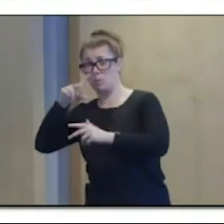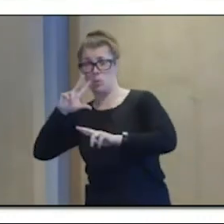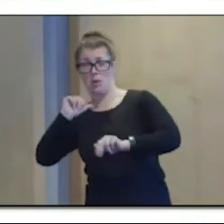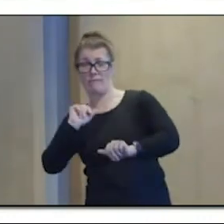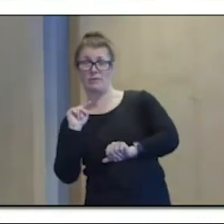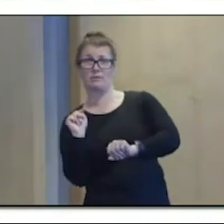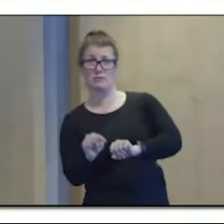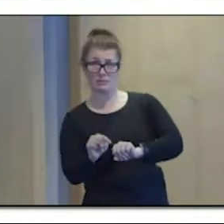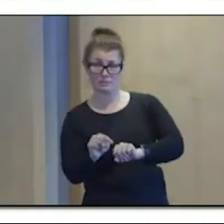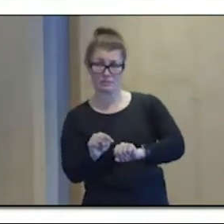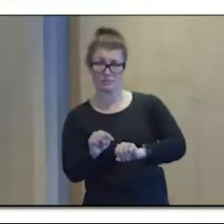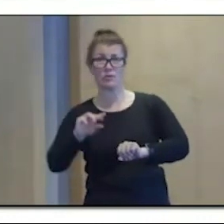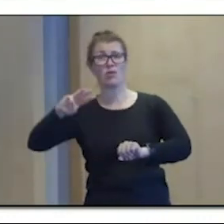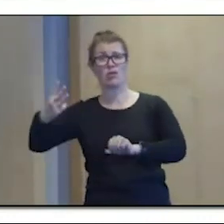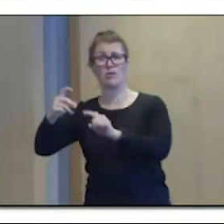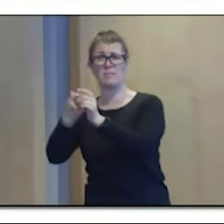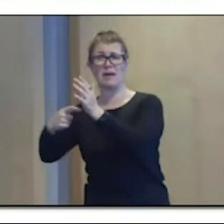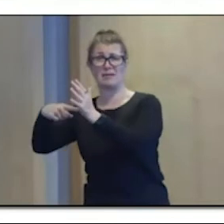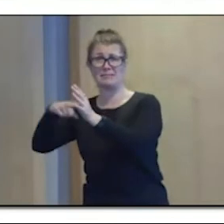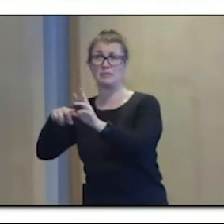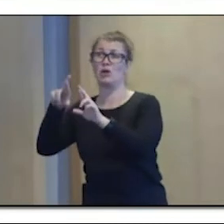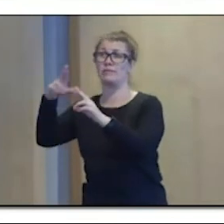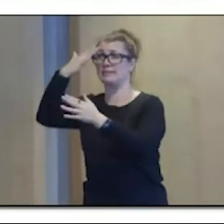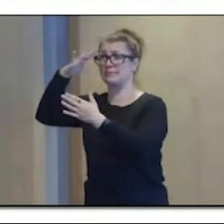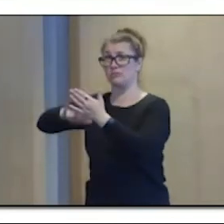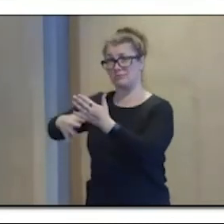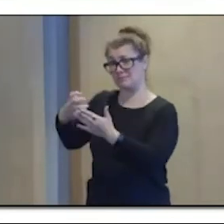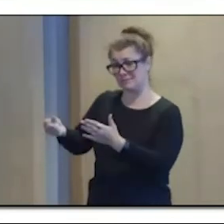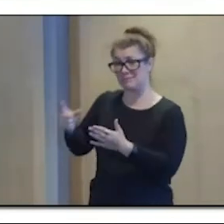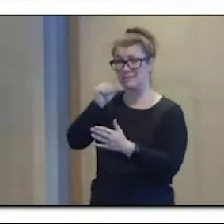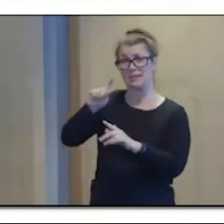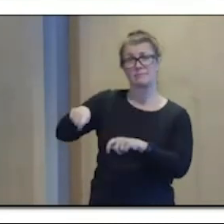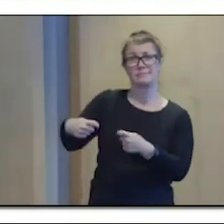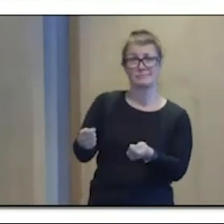who's hopefully an experienced person it can provide a very rapid response because